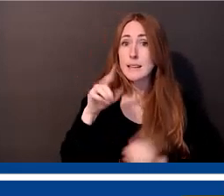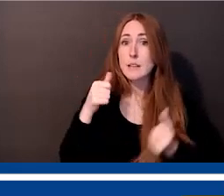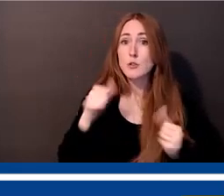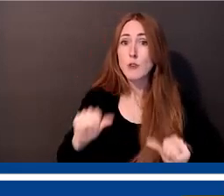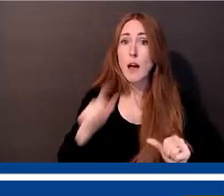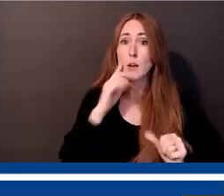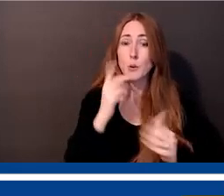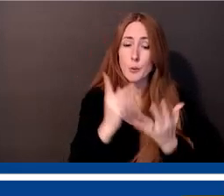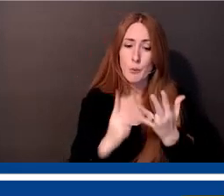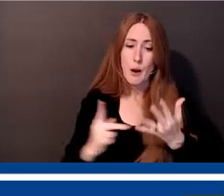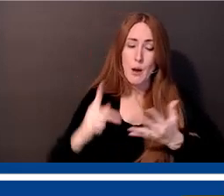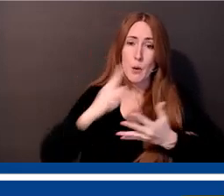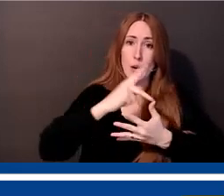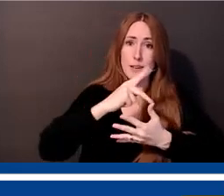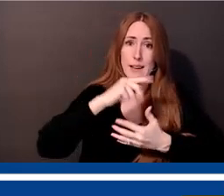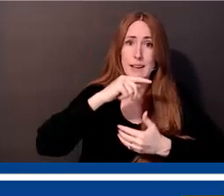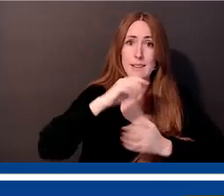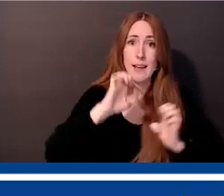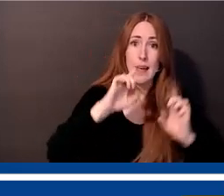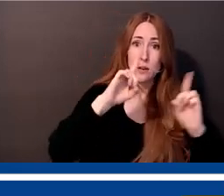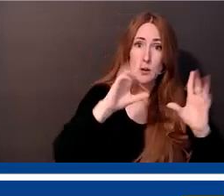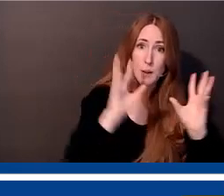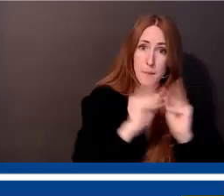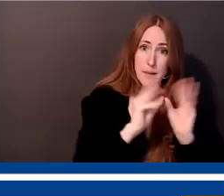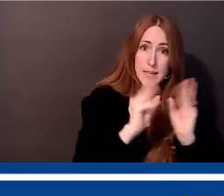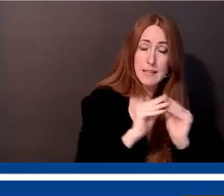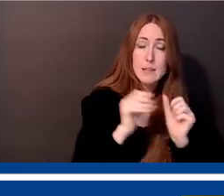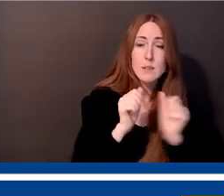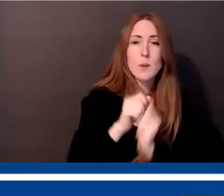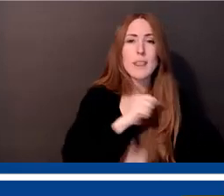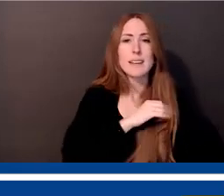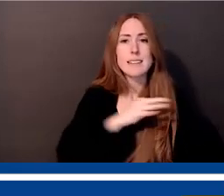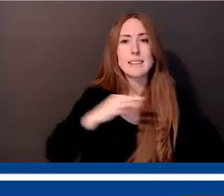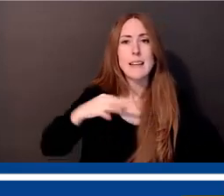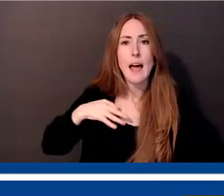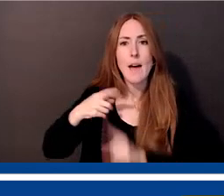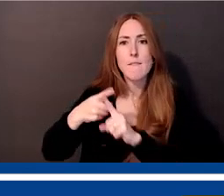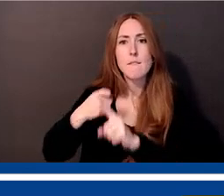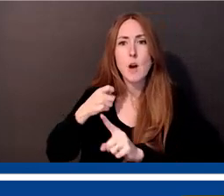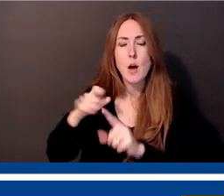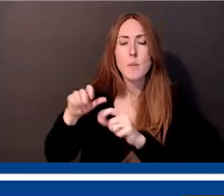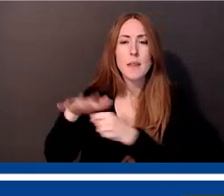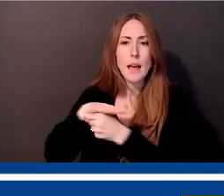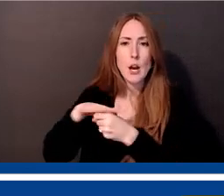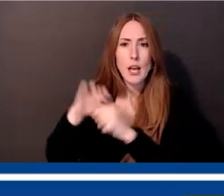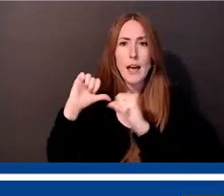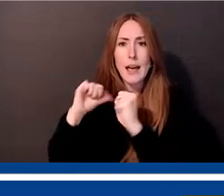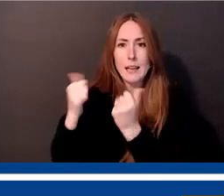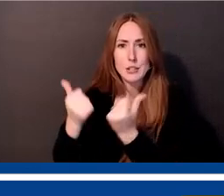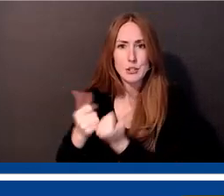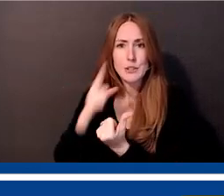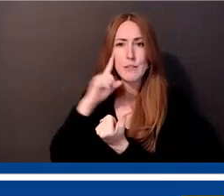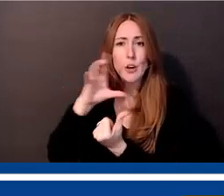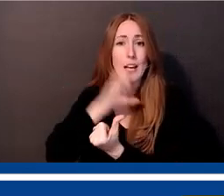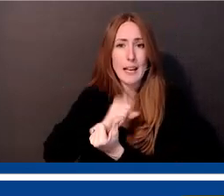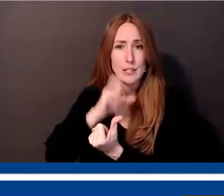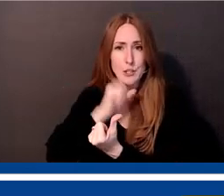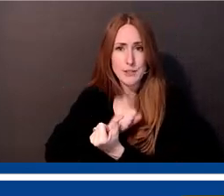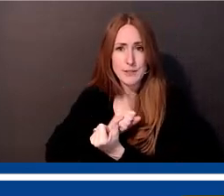with staff members of the Area Agency on Aging. We also updated each staff member